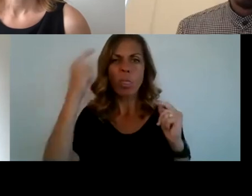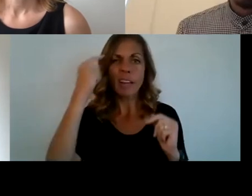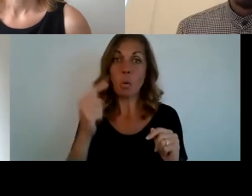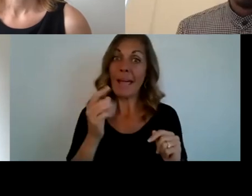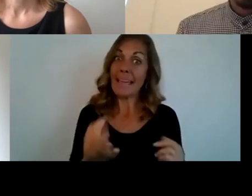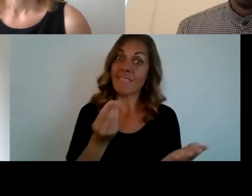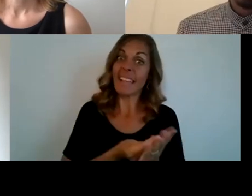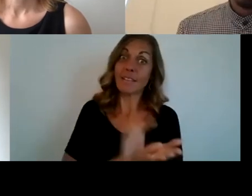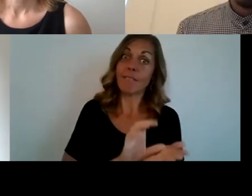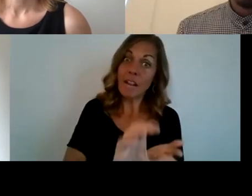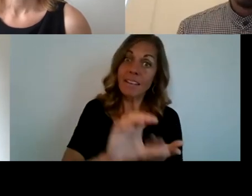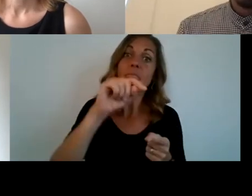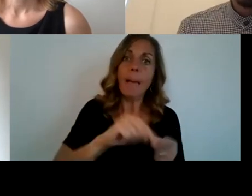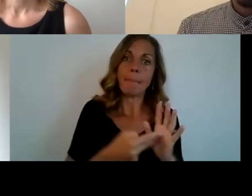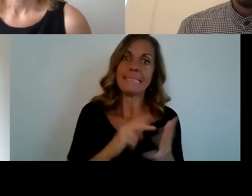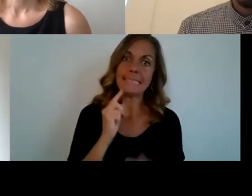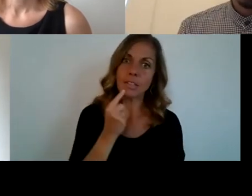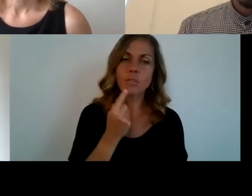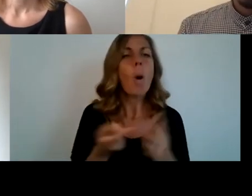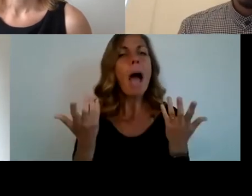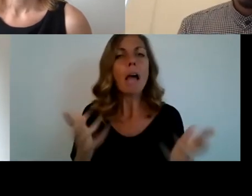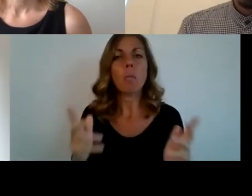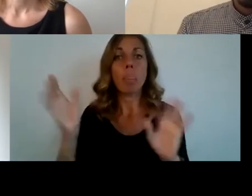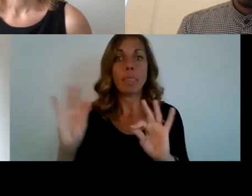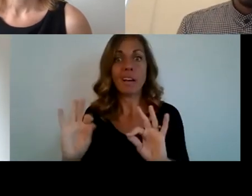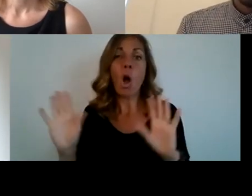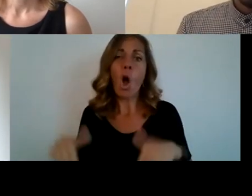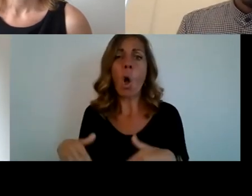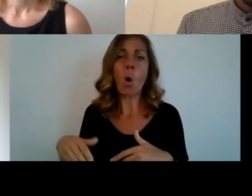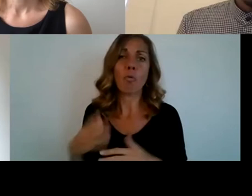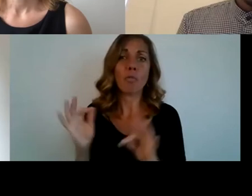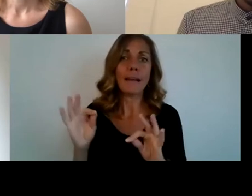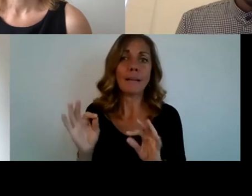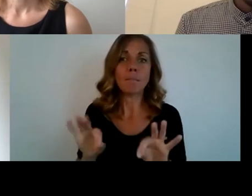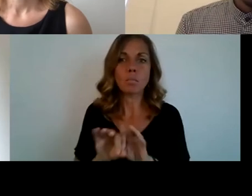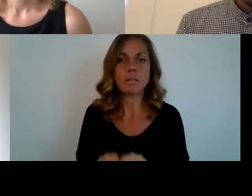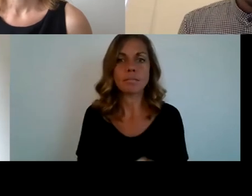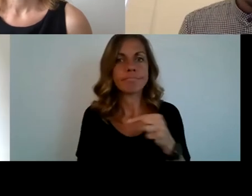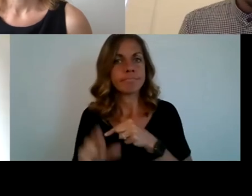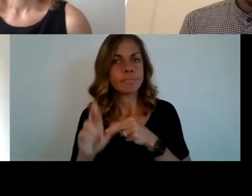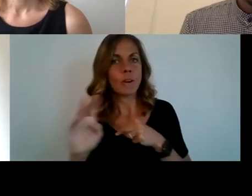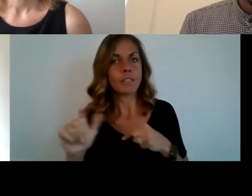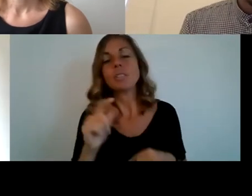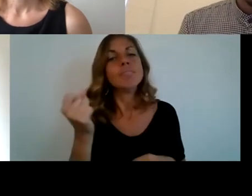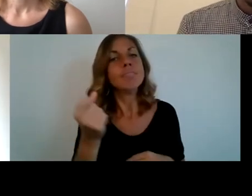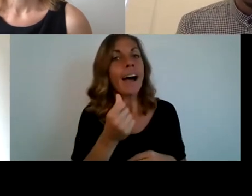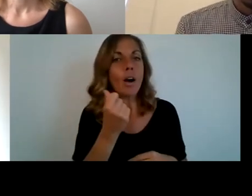I don't want to discount the importance of money either. I don't want to either. I have always had a very, very slim budget. So, I'm using to